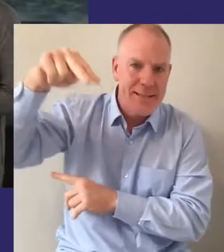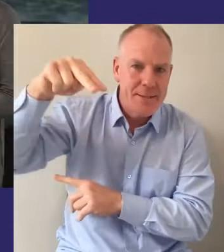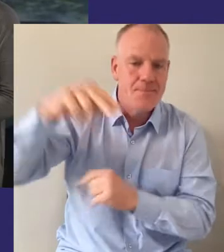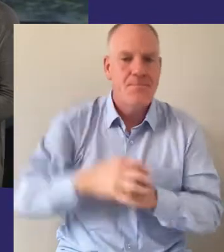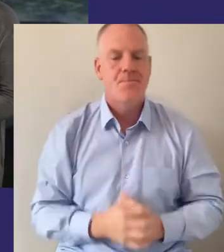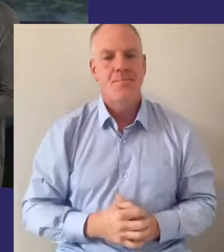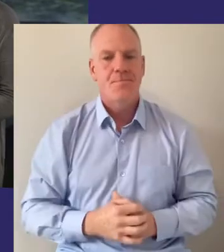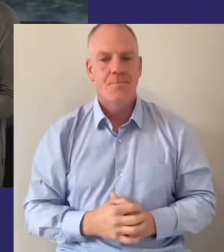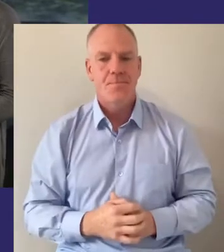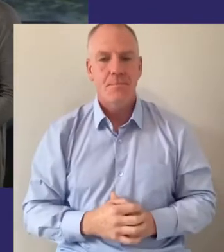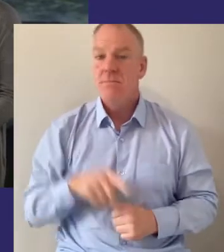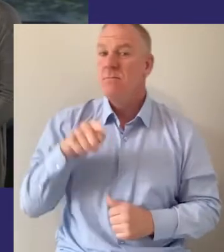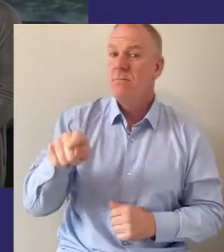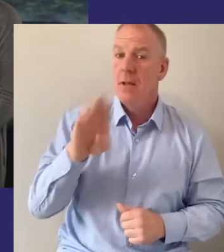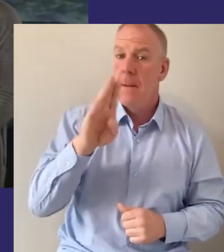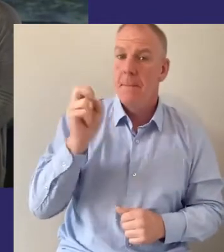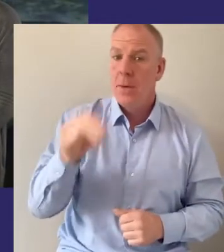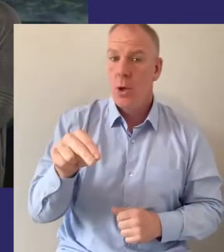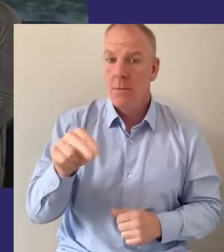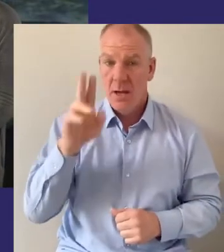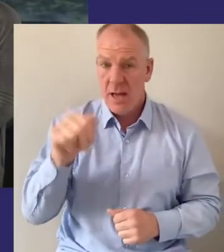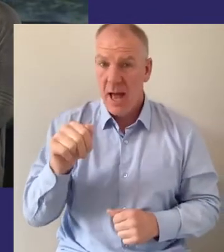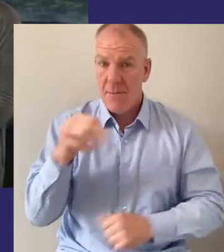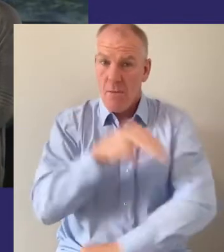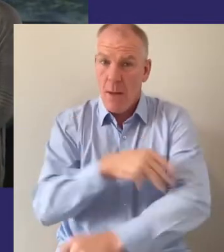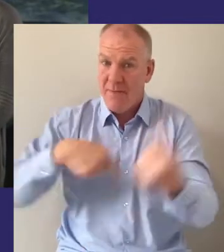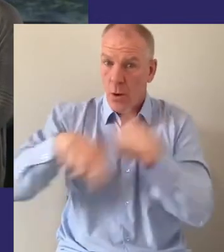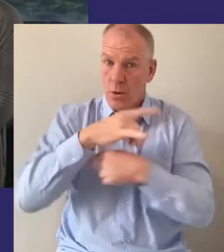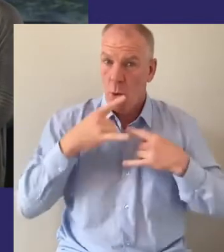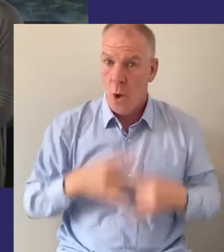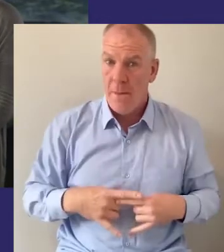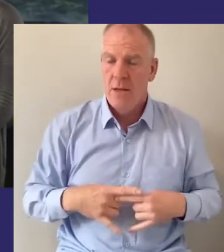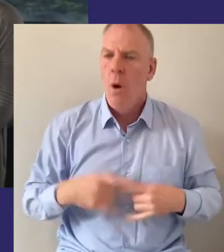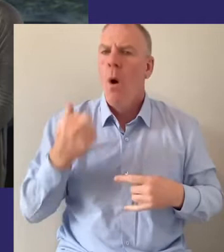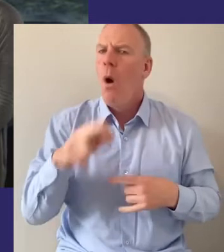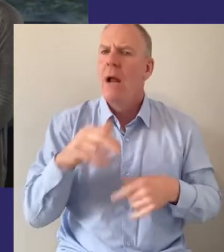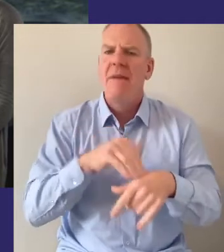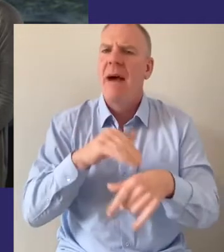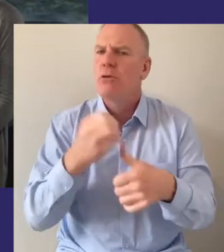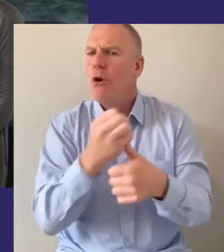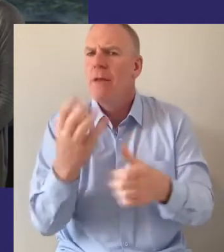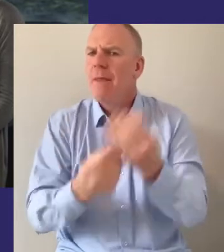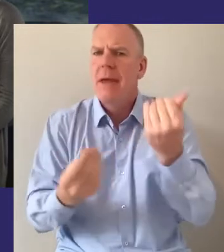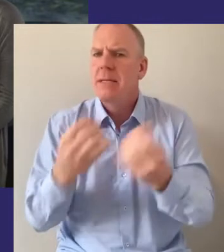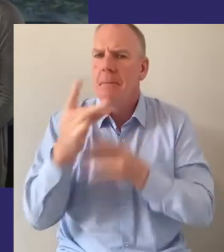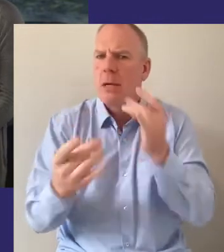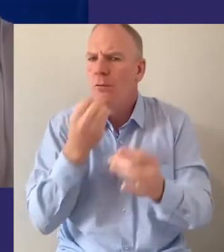Can these algal blooms be toxic to us, or has it knock-on effects on food production?